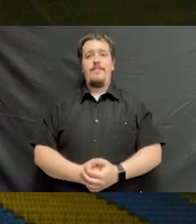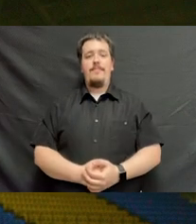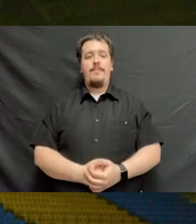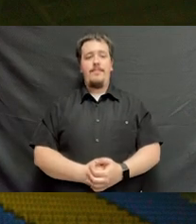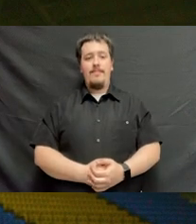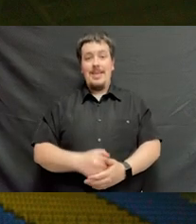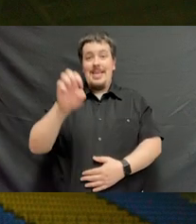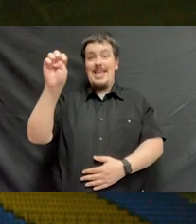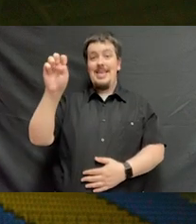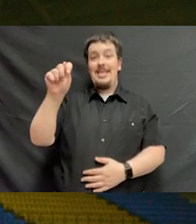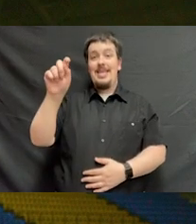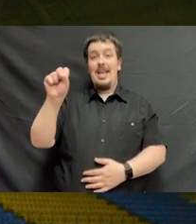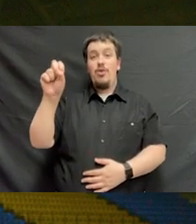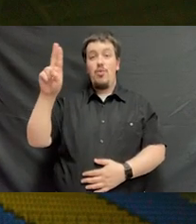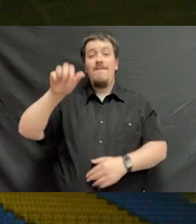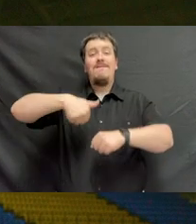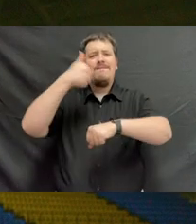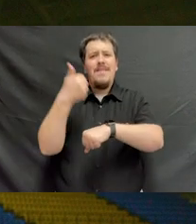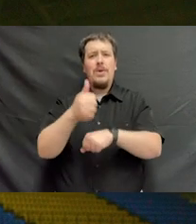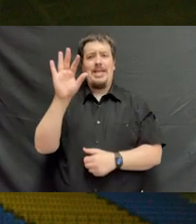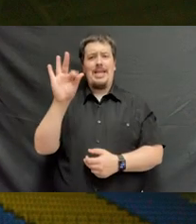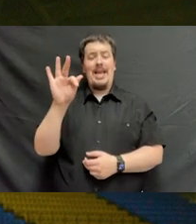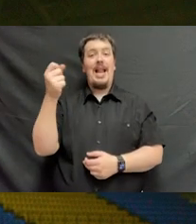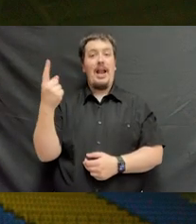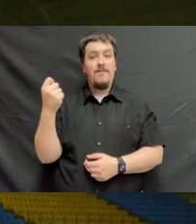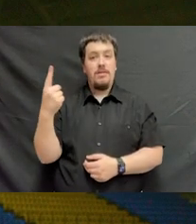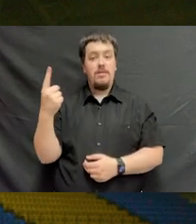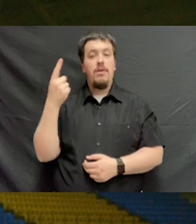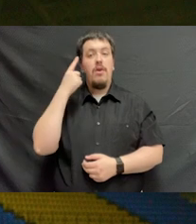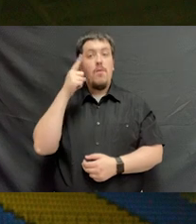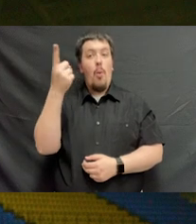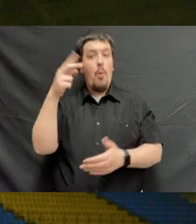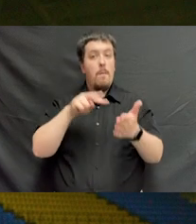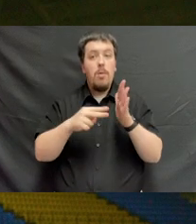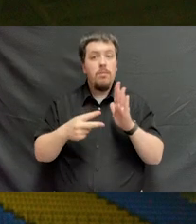East Tennessee State University was founded in 1911 for a singular purpose,